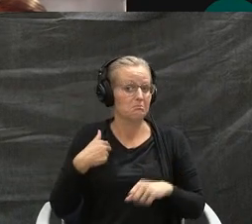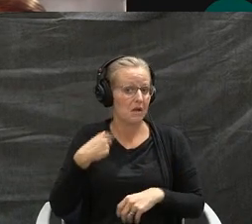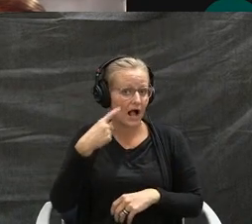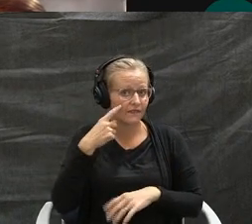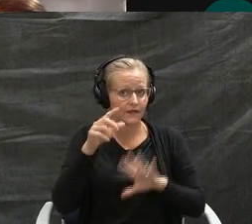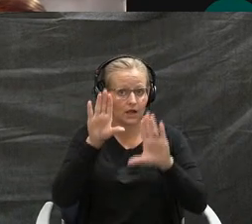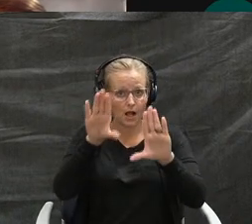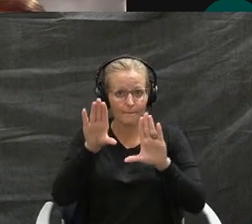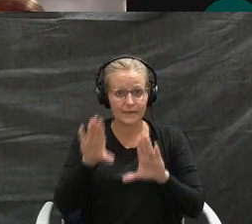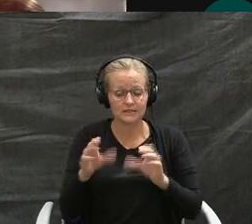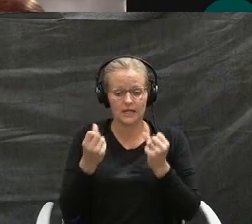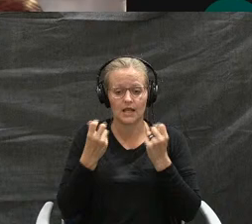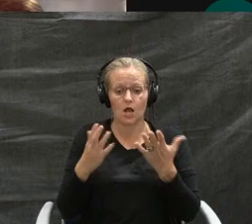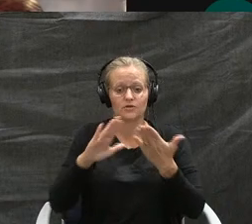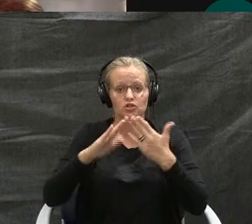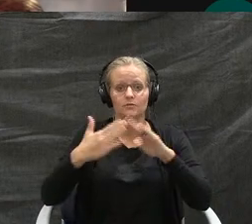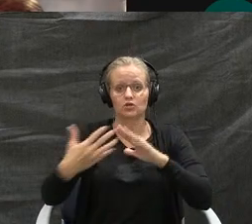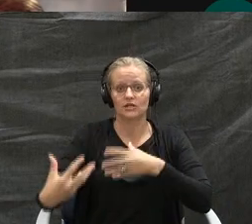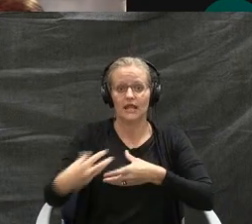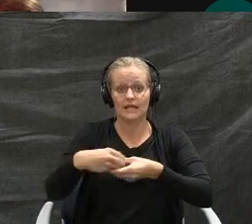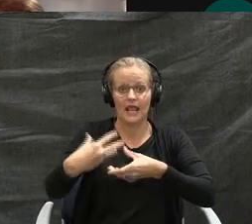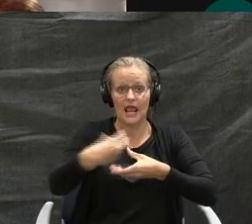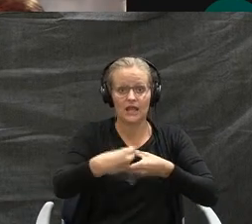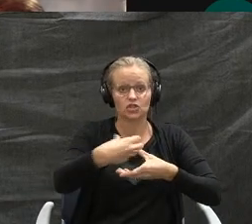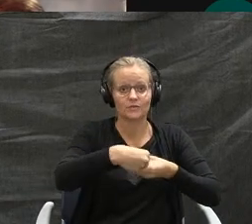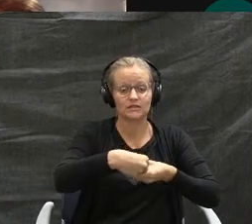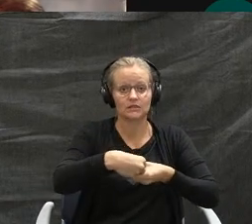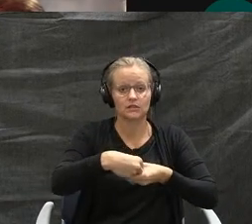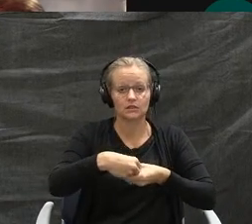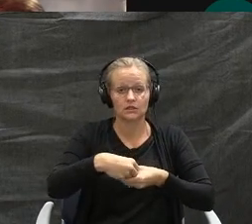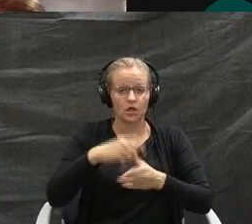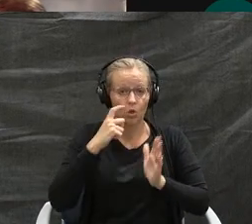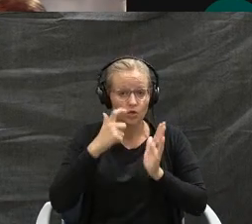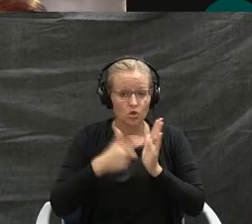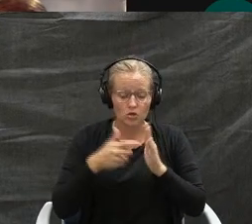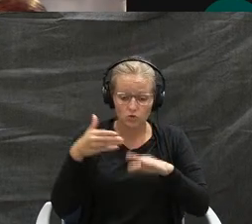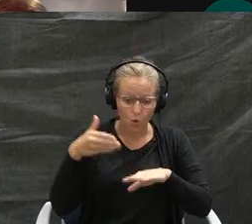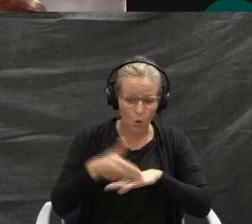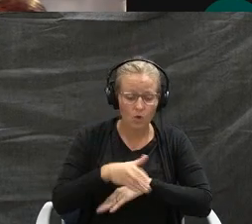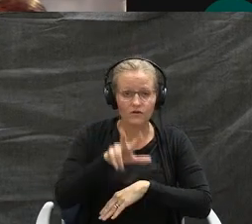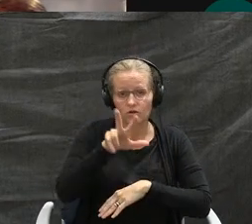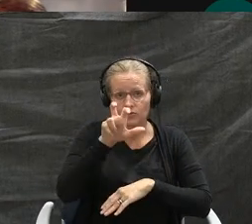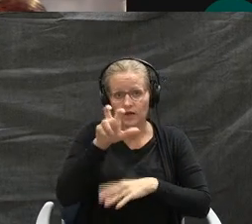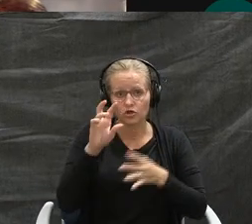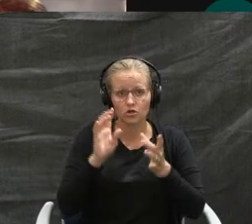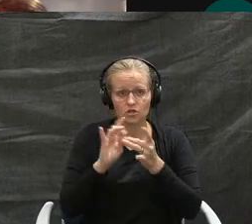amount of community engagement we saw over 300 comments that that we went through at the beginning of the meeting that